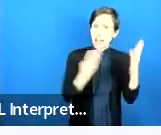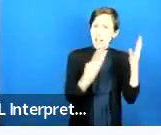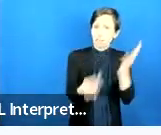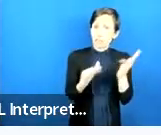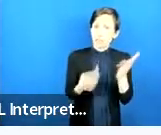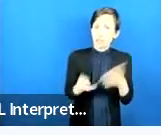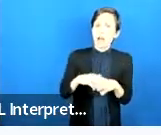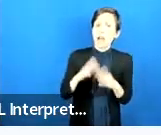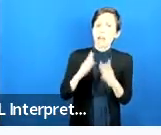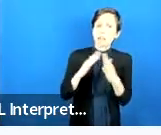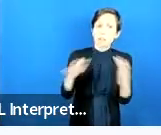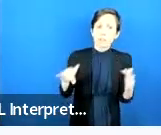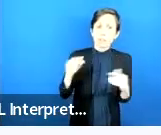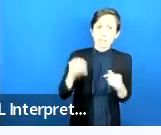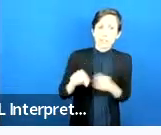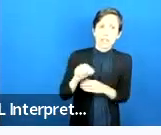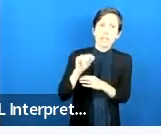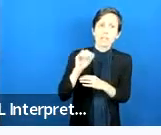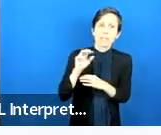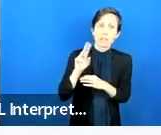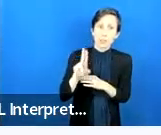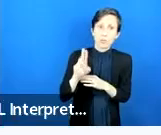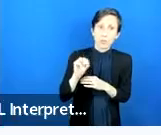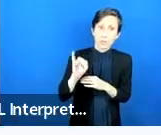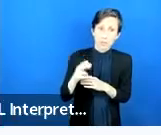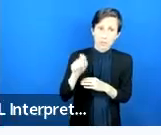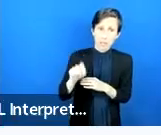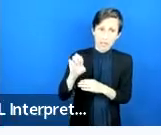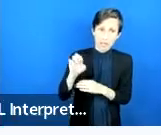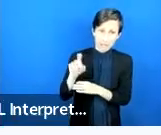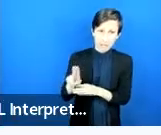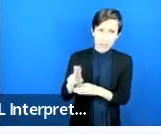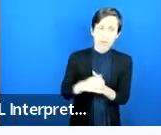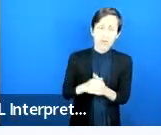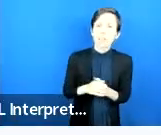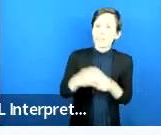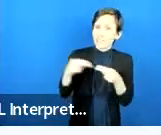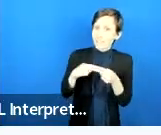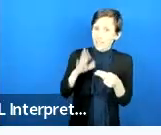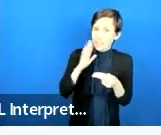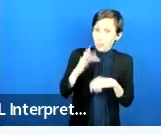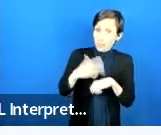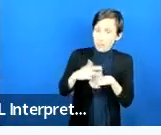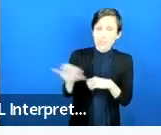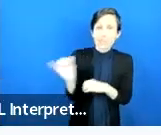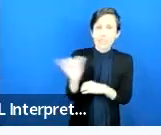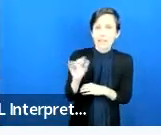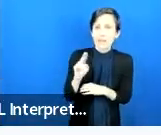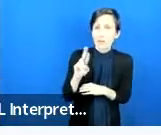meh.edu. Slides will also be available at the same URL on Tuesday.